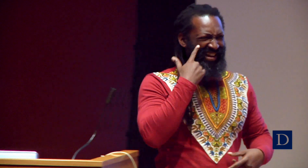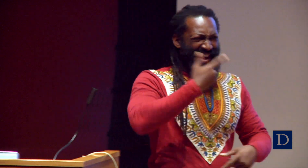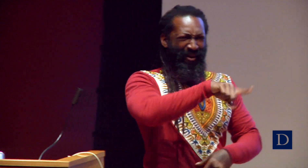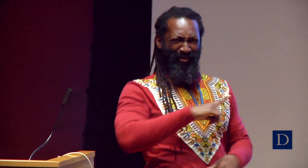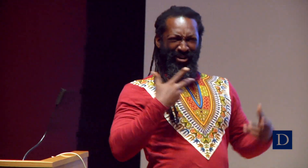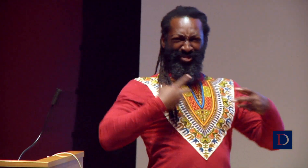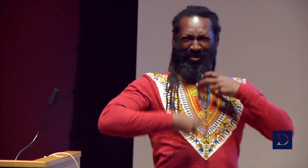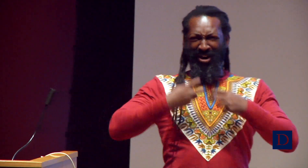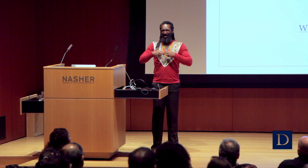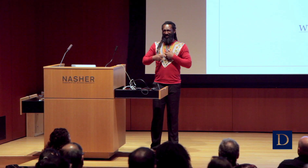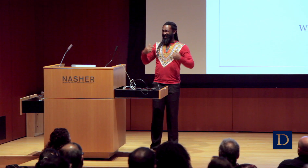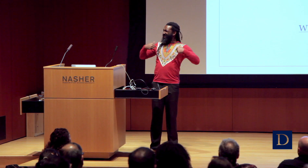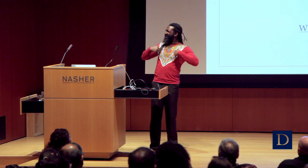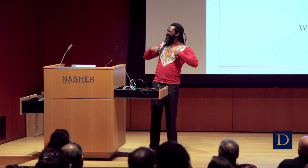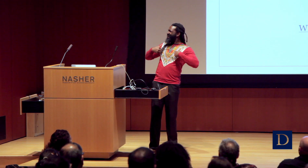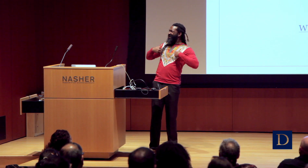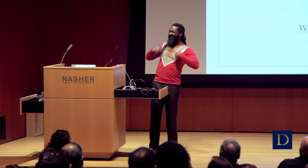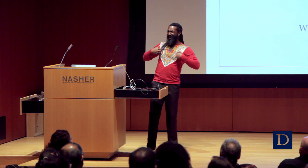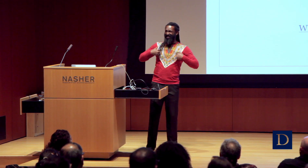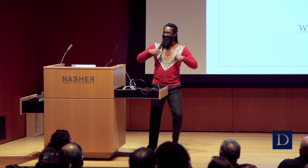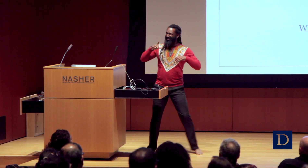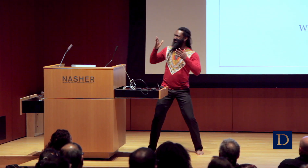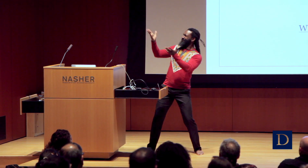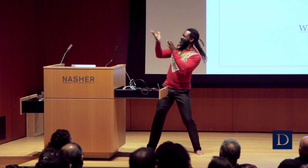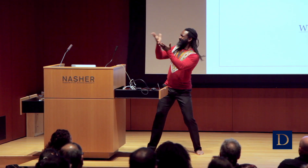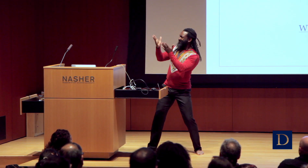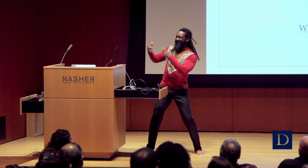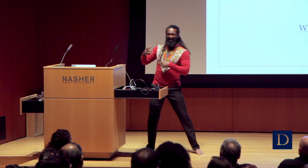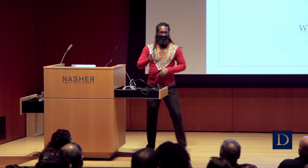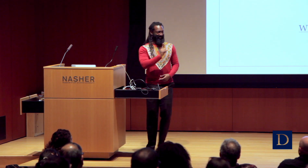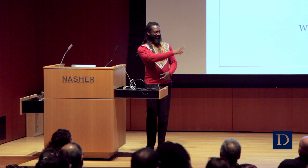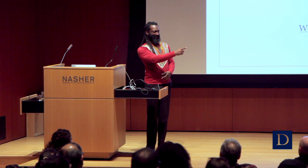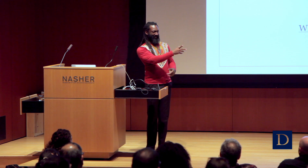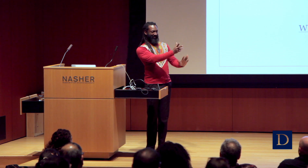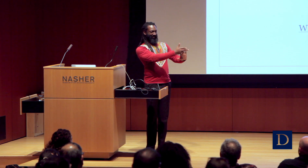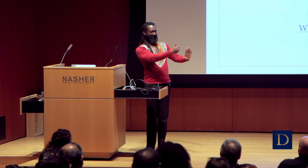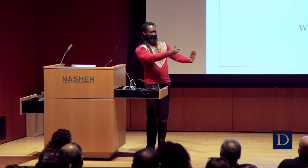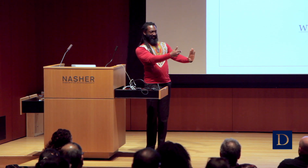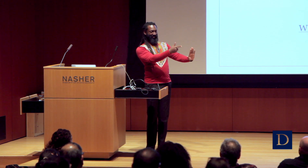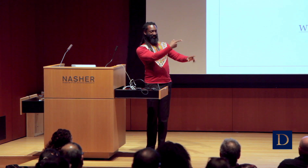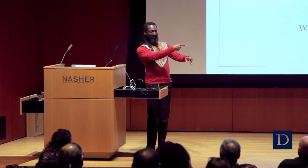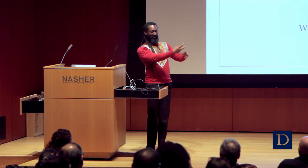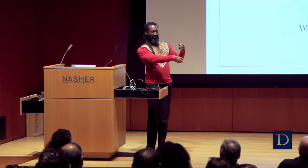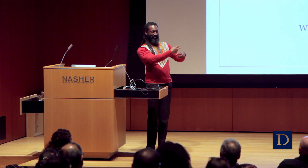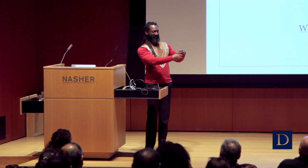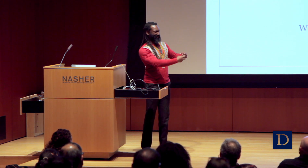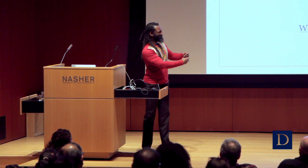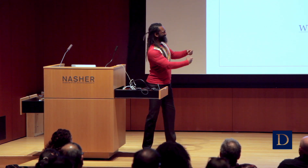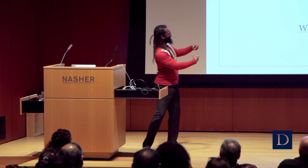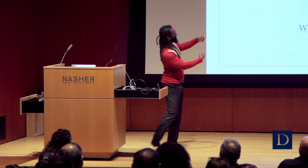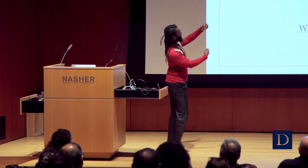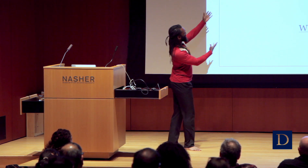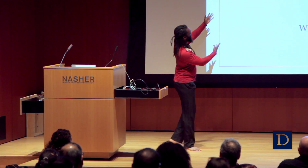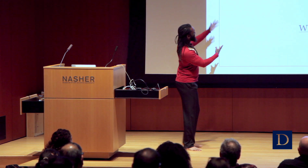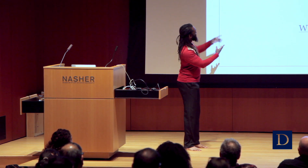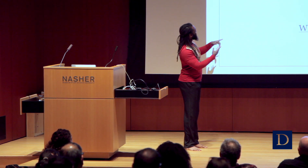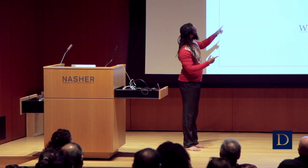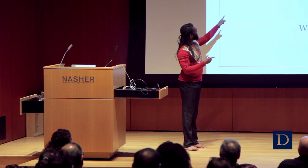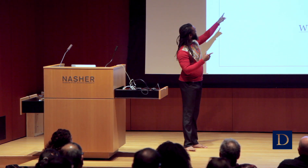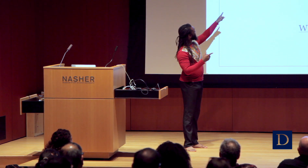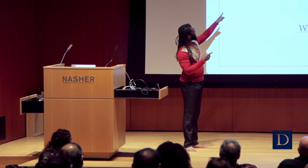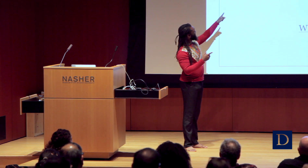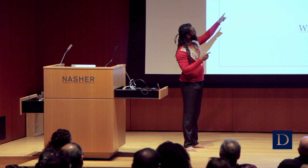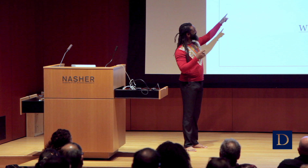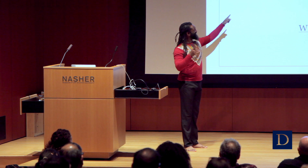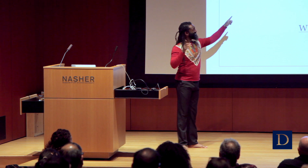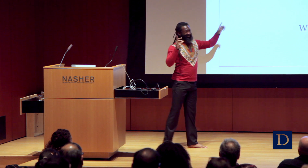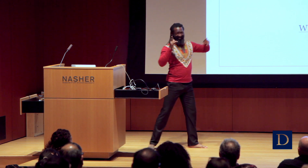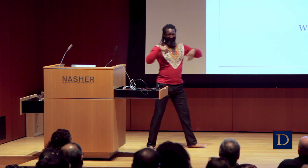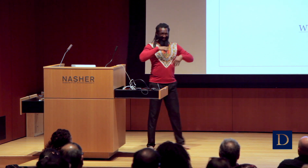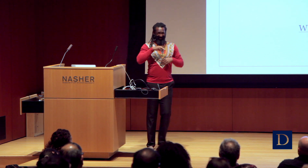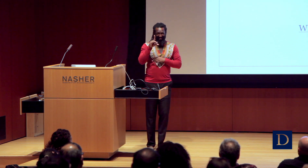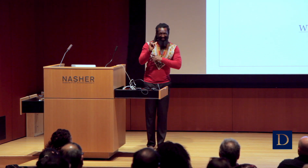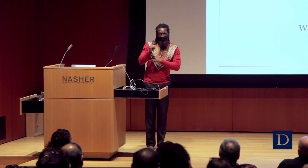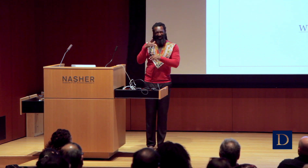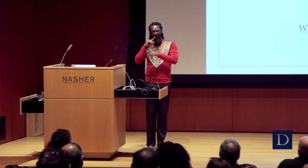So for instance, a lot of people say, “oh, you’re the problem.” And I try to say, “no, you’re the one who’s labeling.”